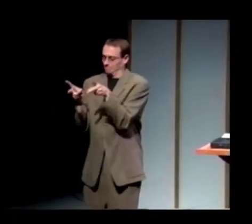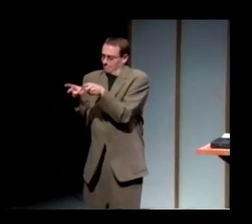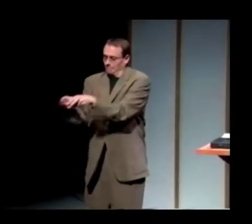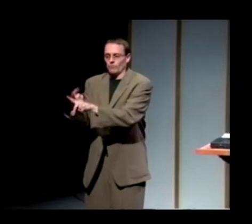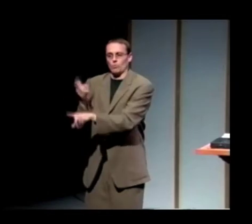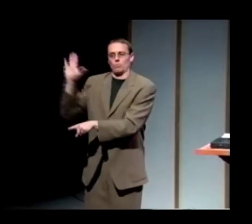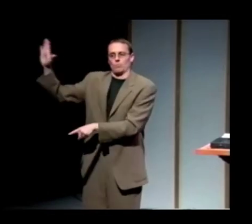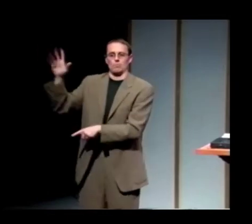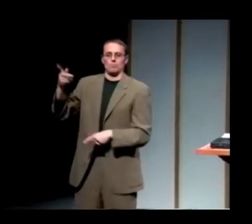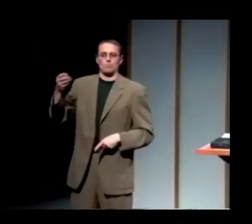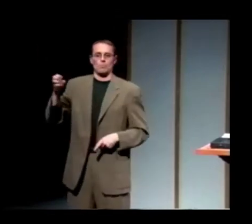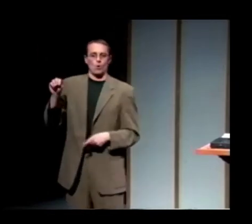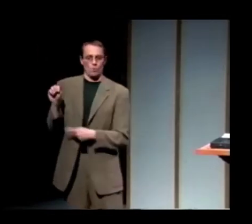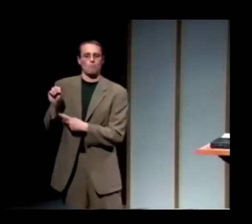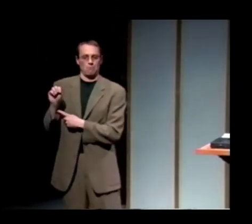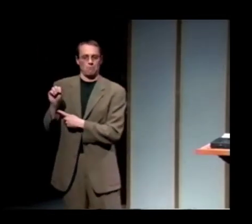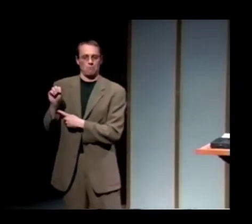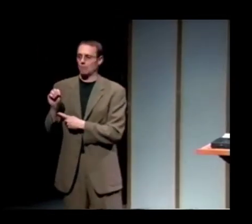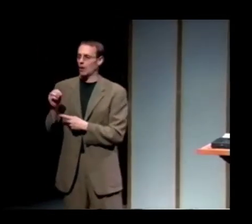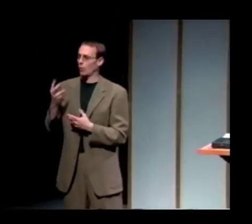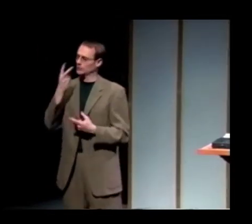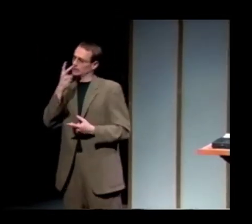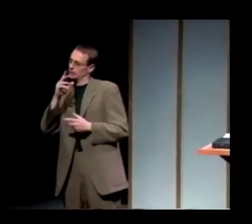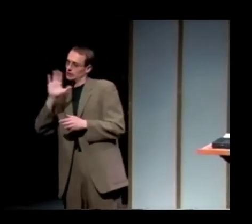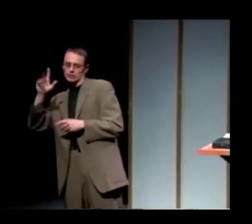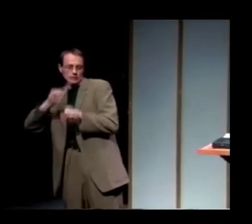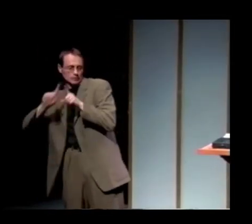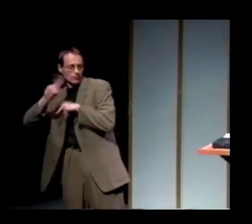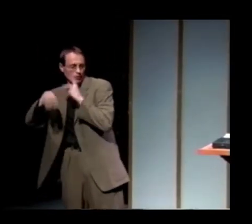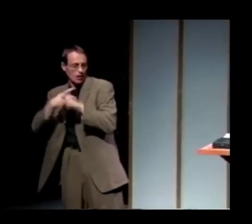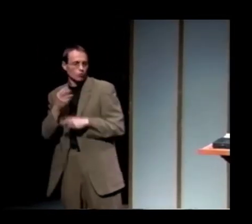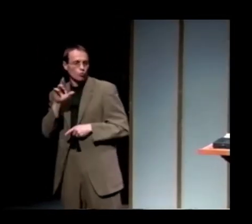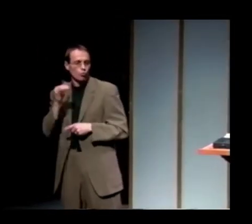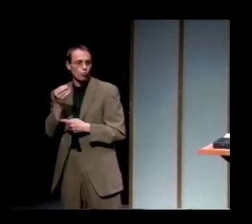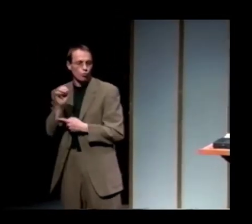SO I GAVE YOU A BRIEF SNIPPET FROM THAT POEM "TYGER TYGER," OK?